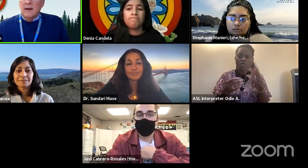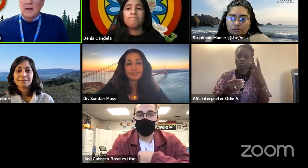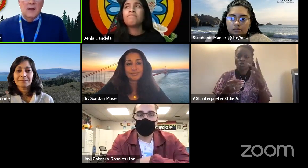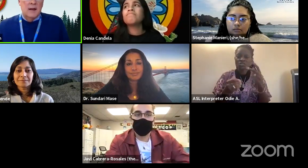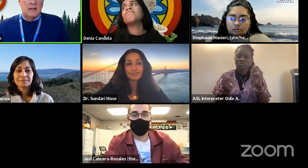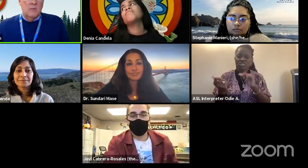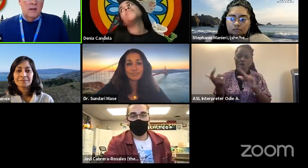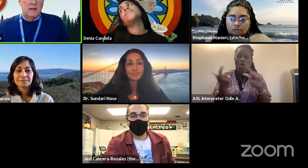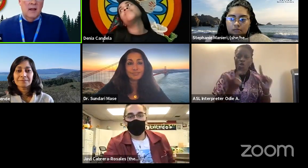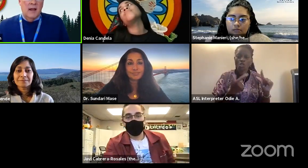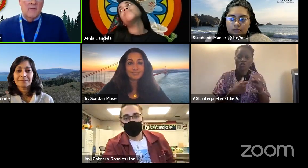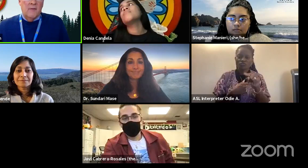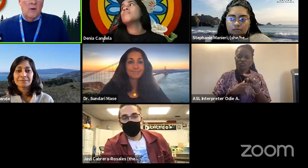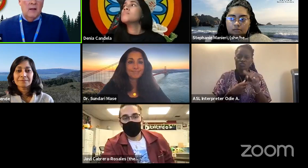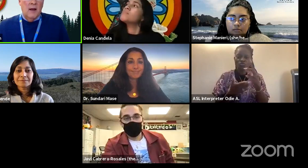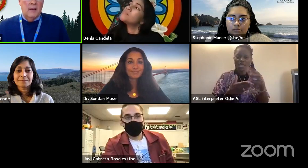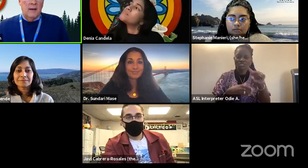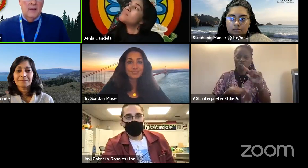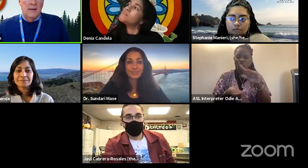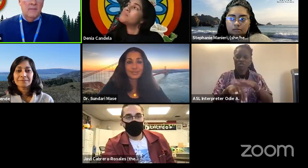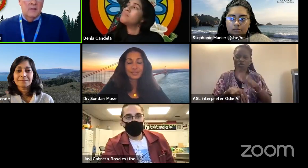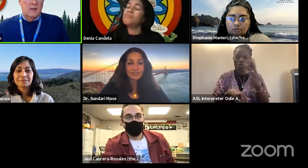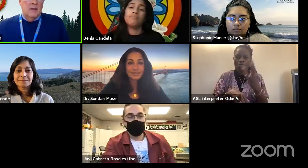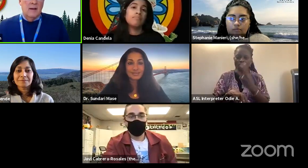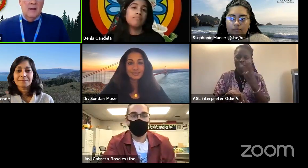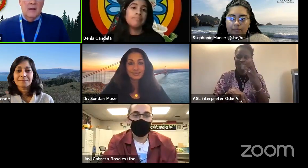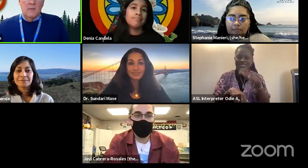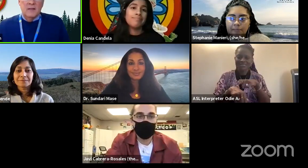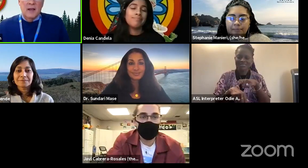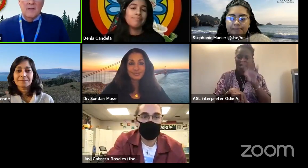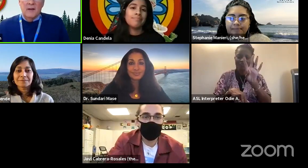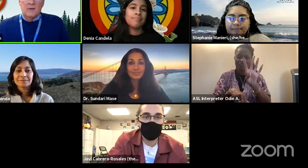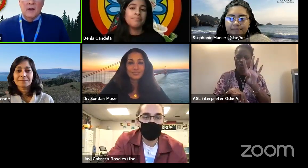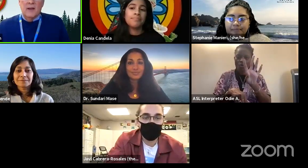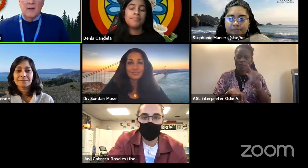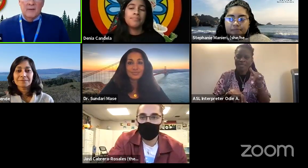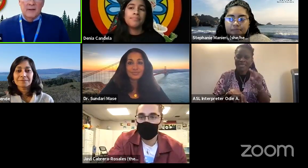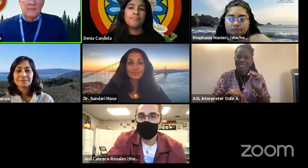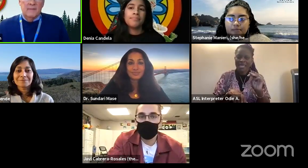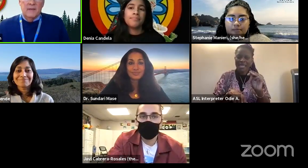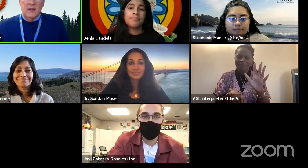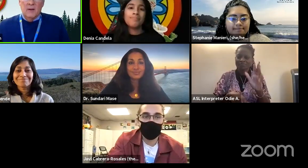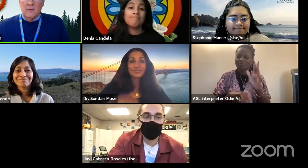Bye next Wednesday at 04:00. Until then, be safe and drive carefully. Thank you.